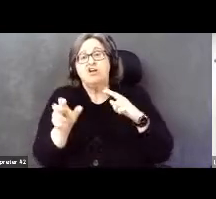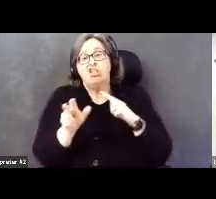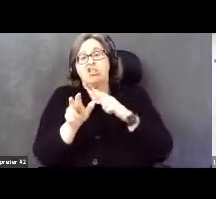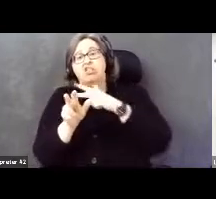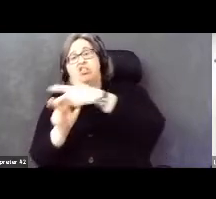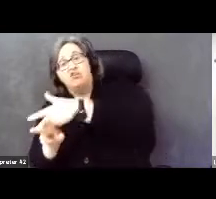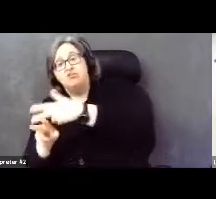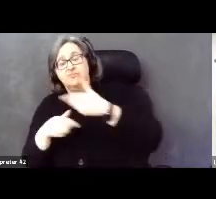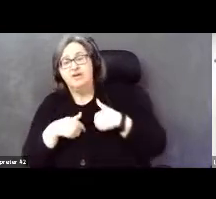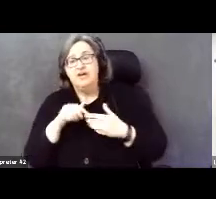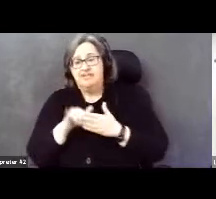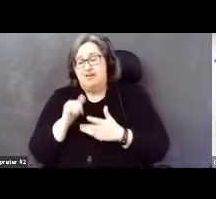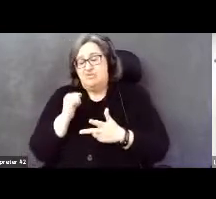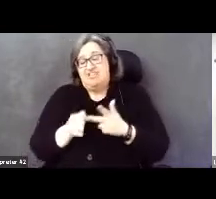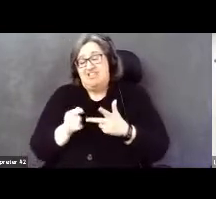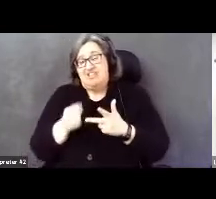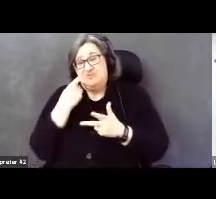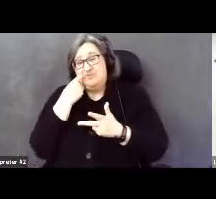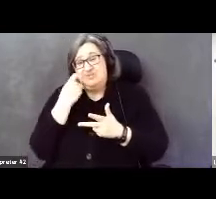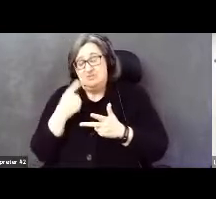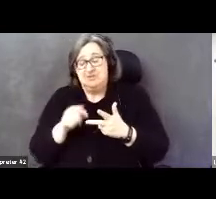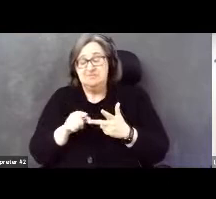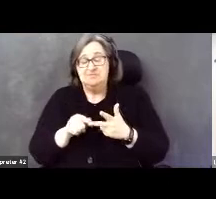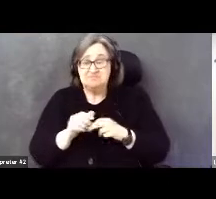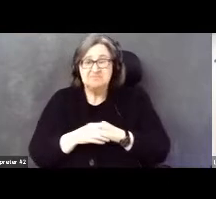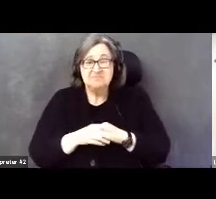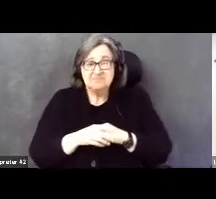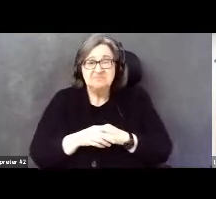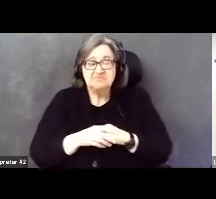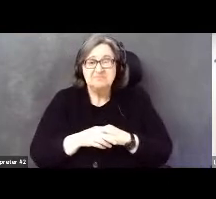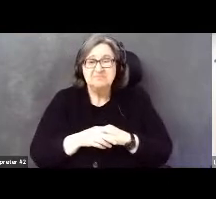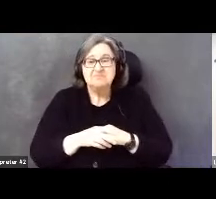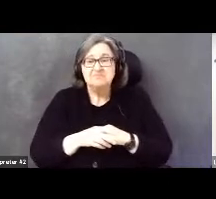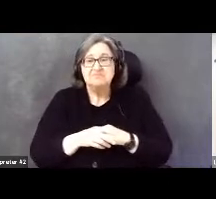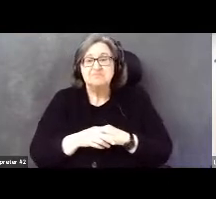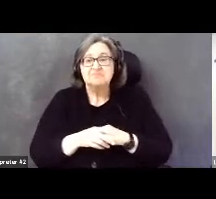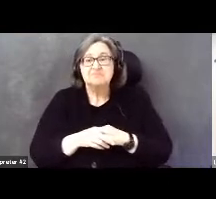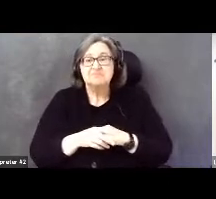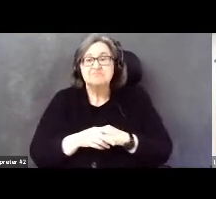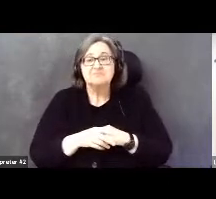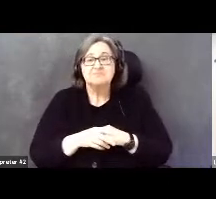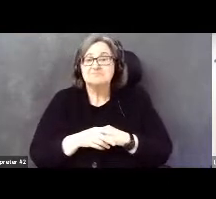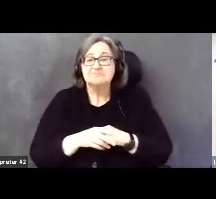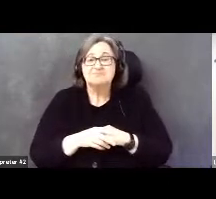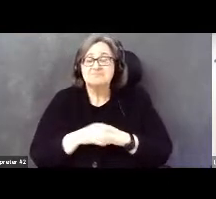the last one came about. I had surgeries